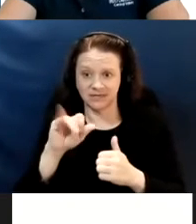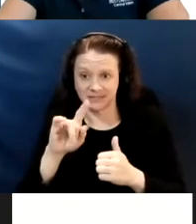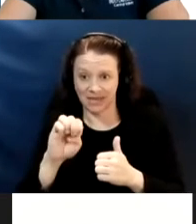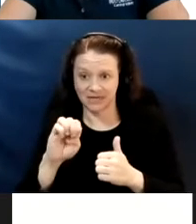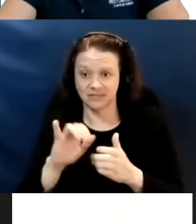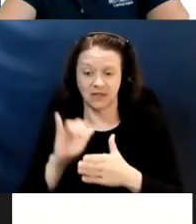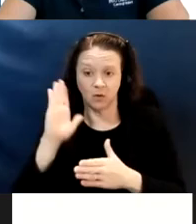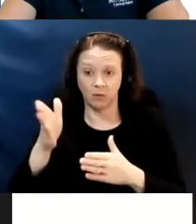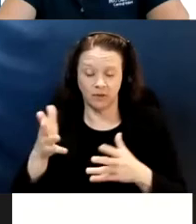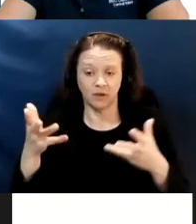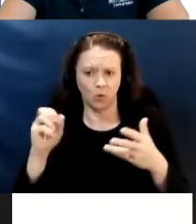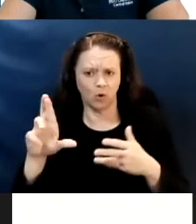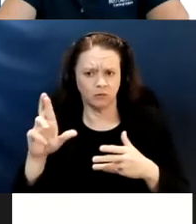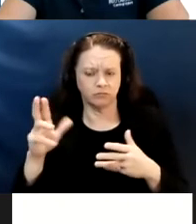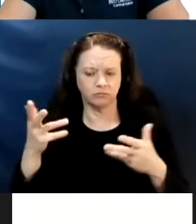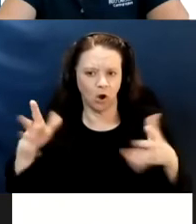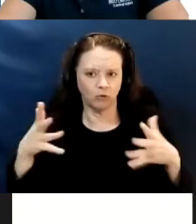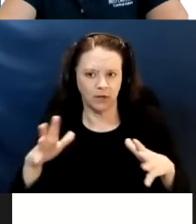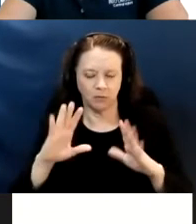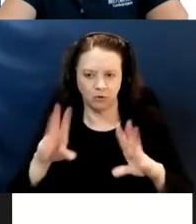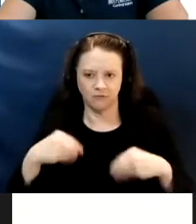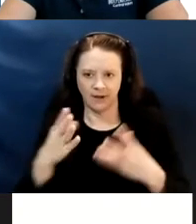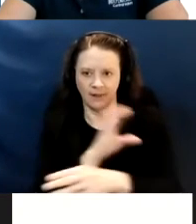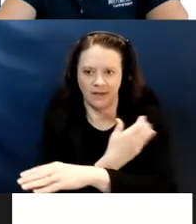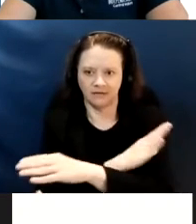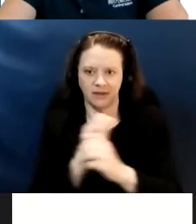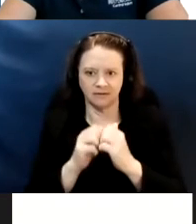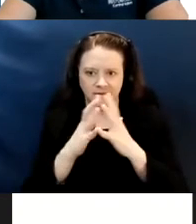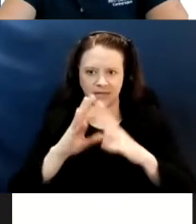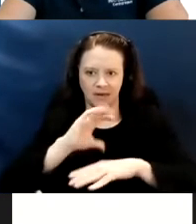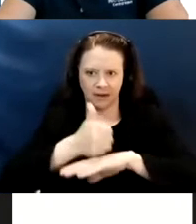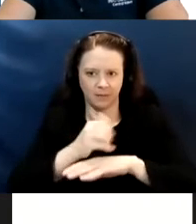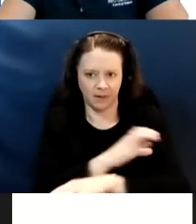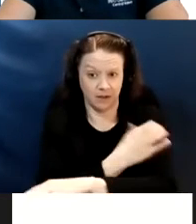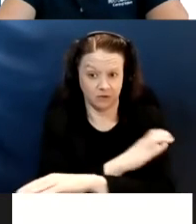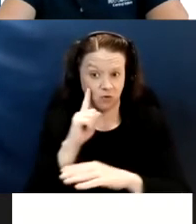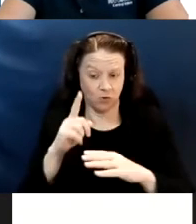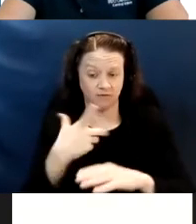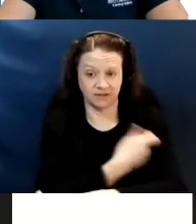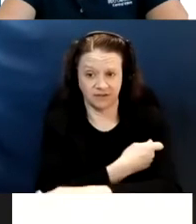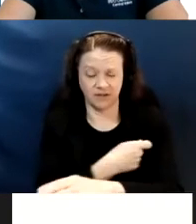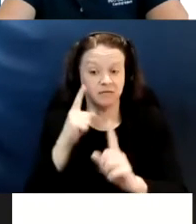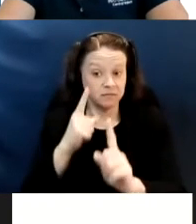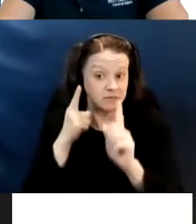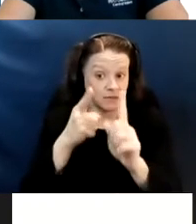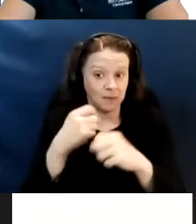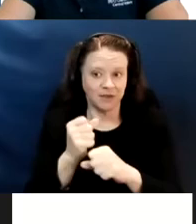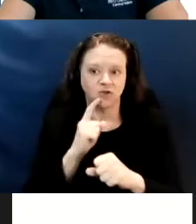or are already providing clinics and setting up clinics for vaccine to make sure that they are accessible